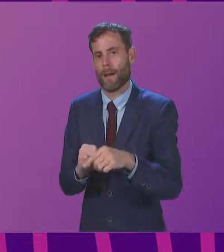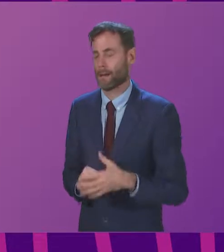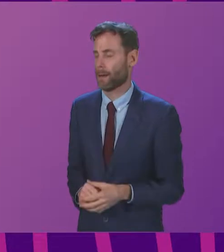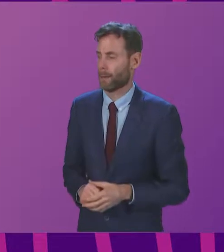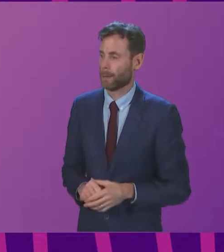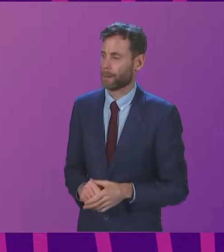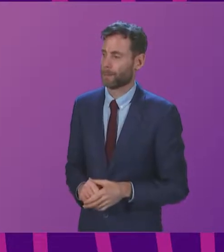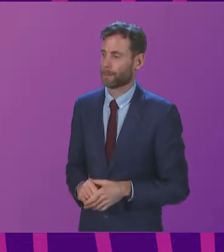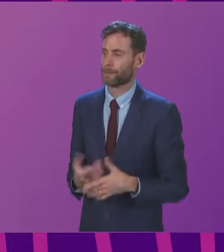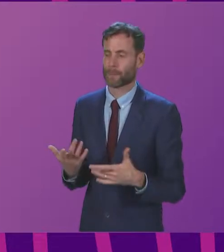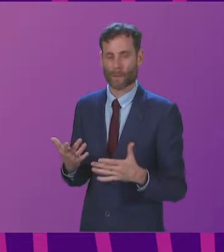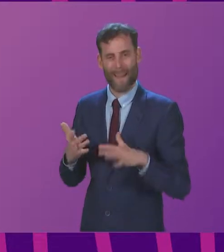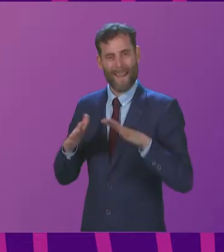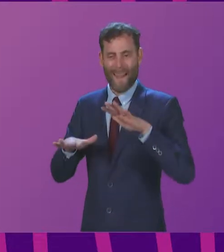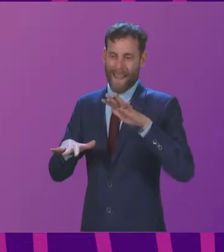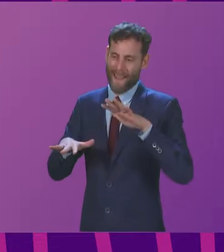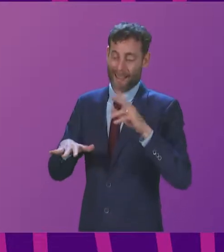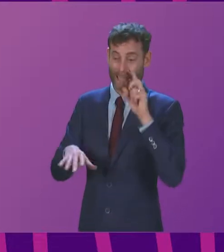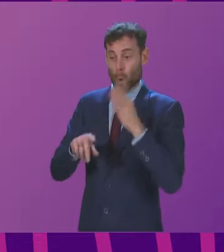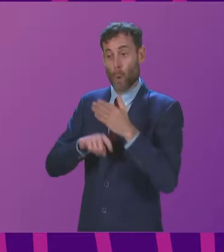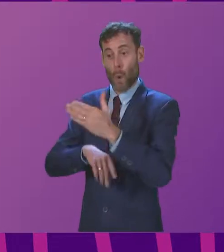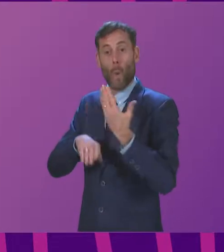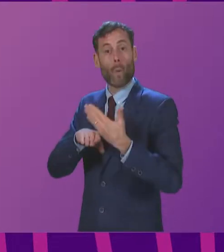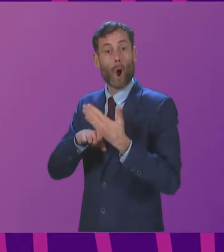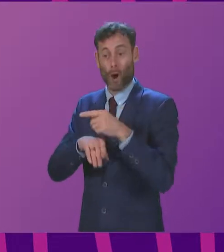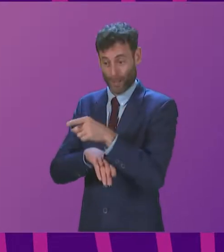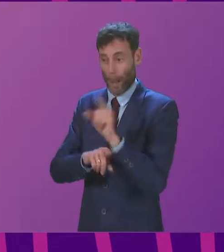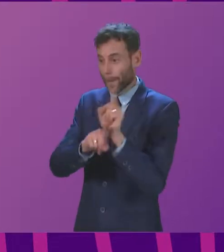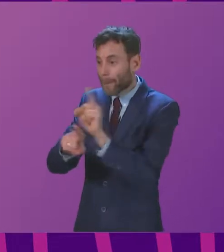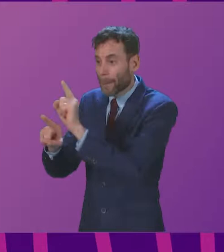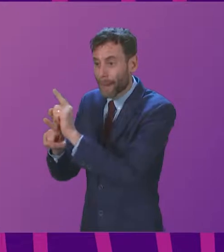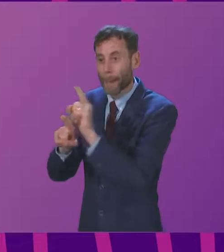contacts that people are having in the workplace has doubled in recent weeks, and as we head deeper